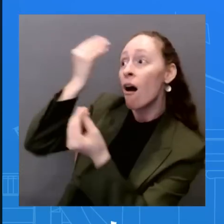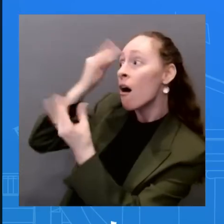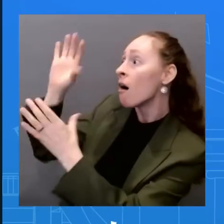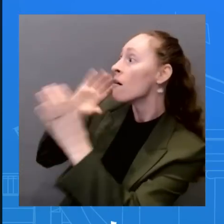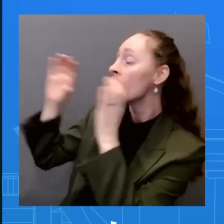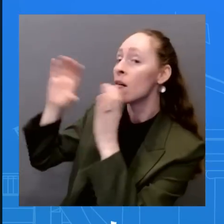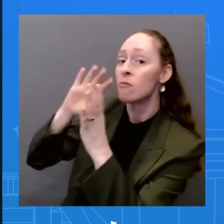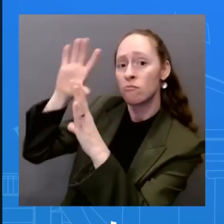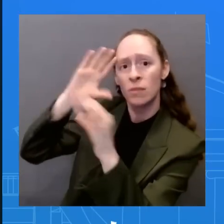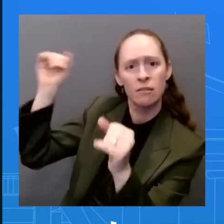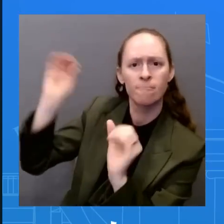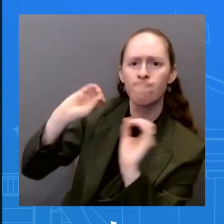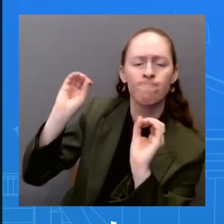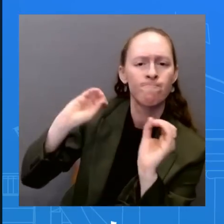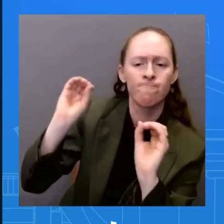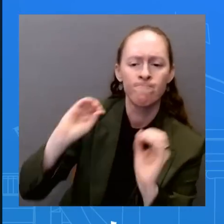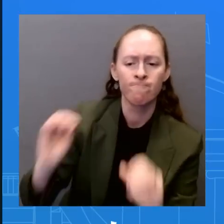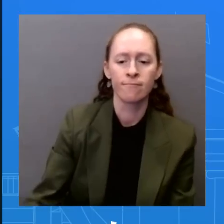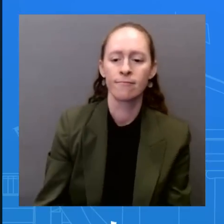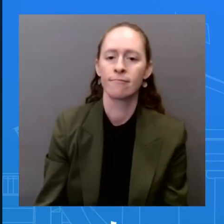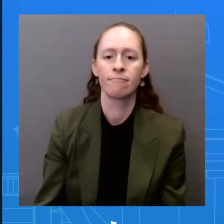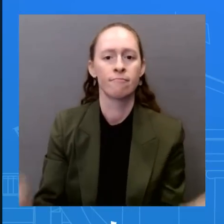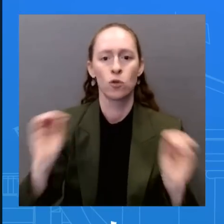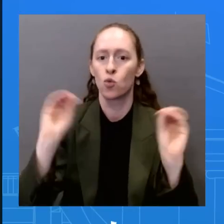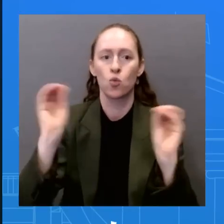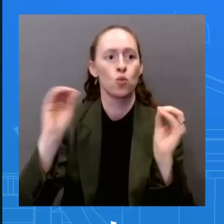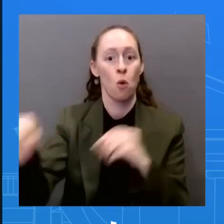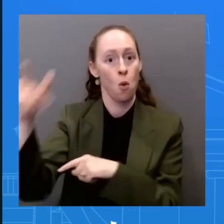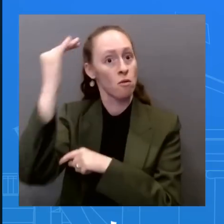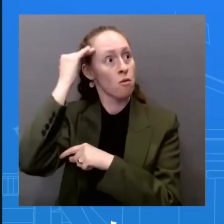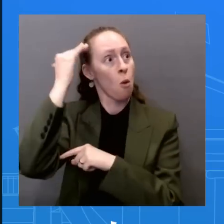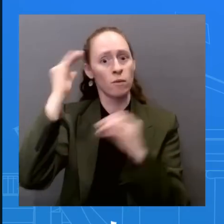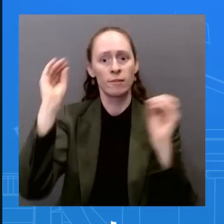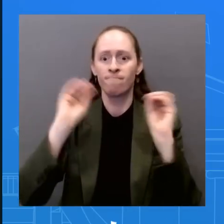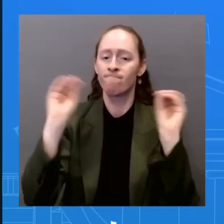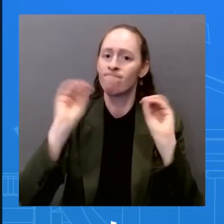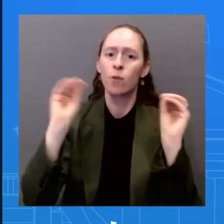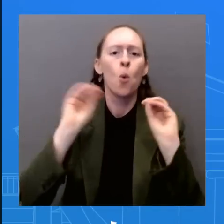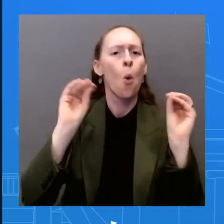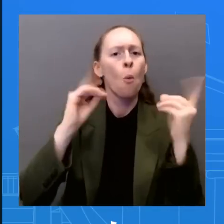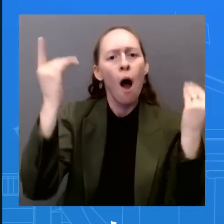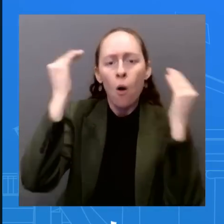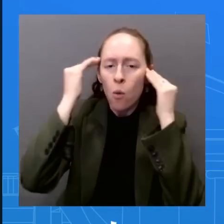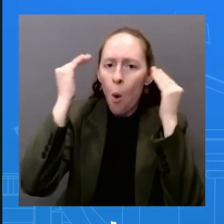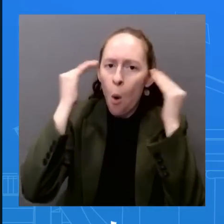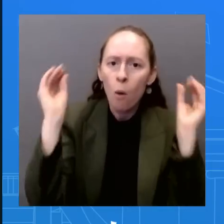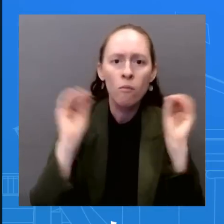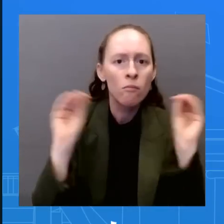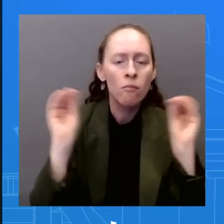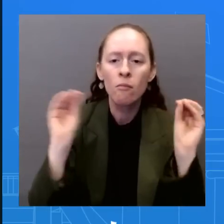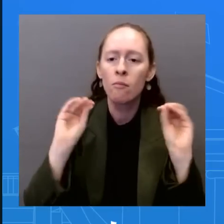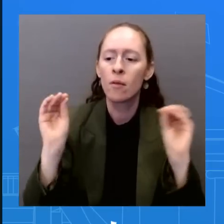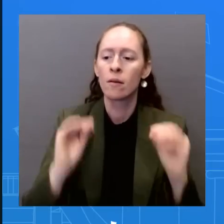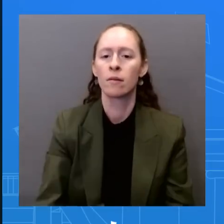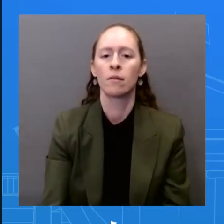None of us have been, here in the White House -- have been briefed. We're just not going to comment on an independent investigation